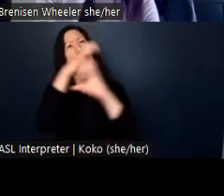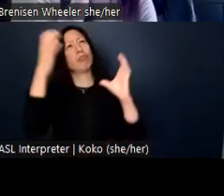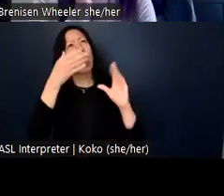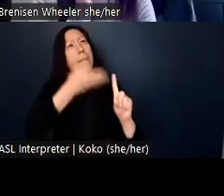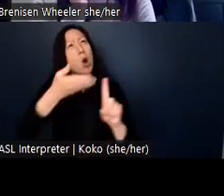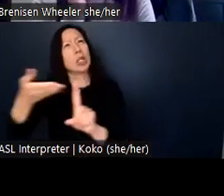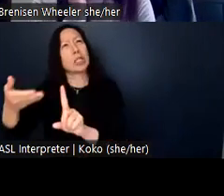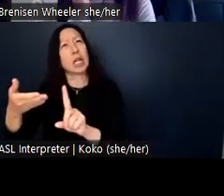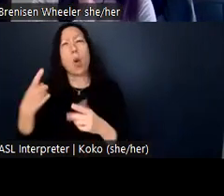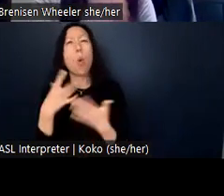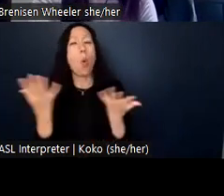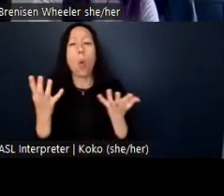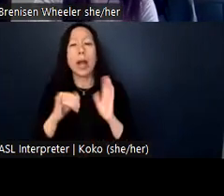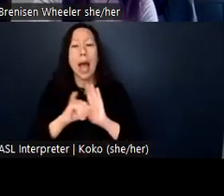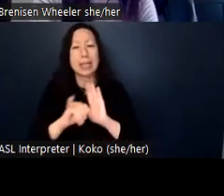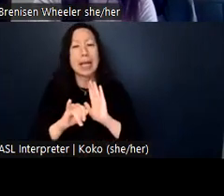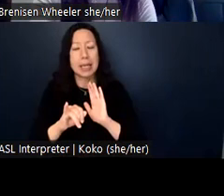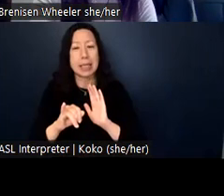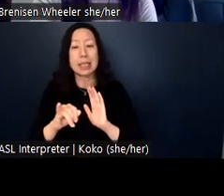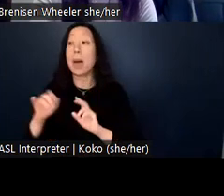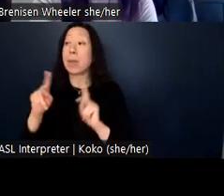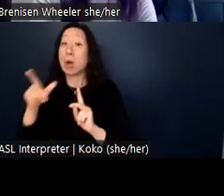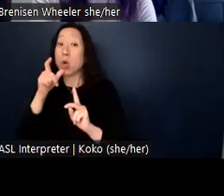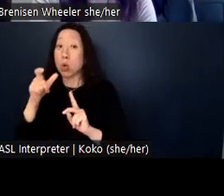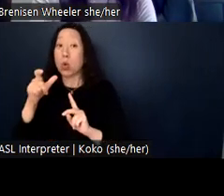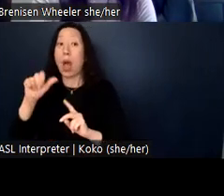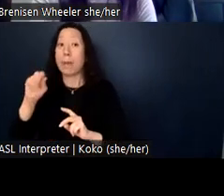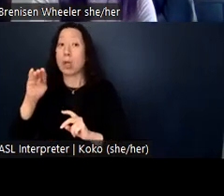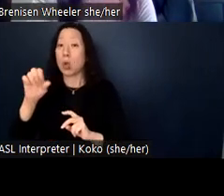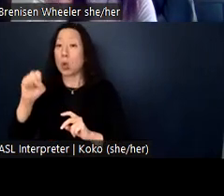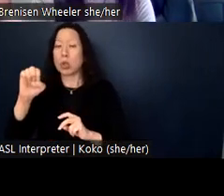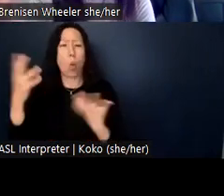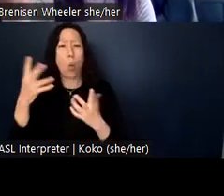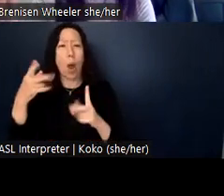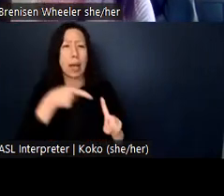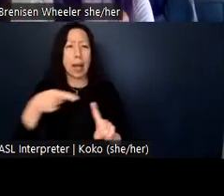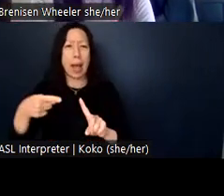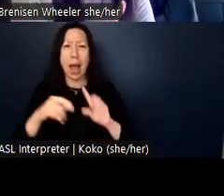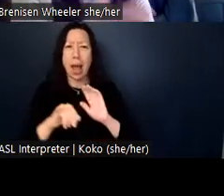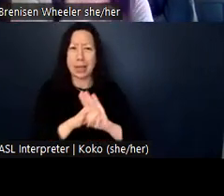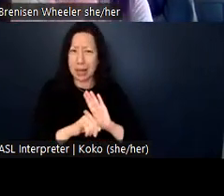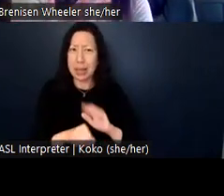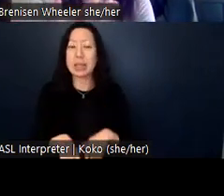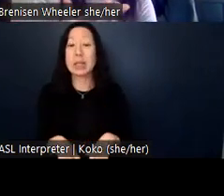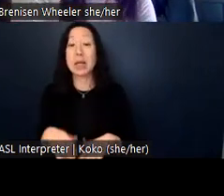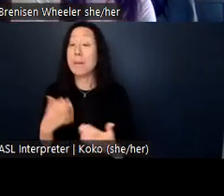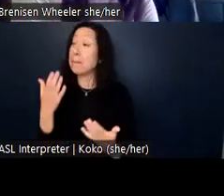12:58:37 So whether we're aware of. it. or not we all have an image in our heads of what